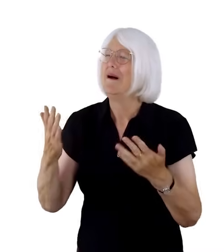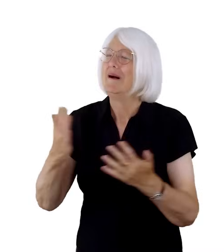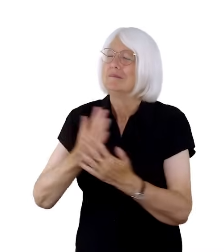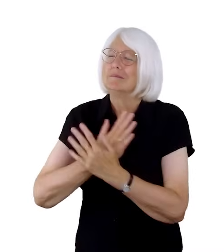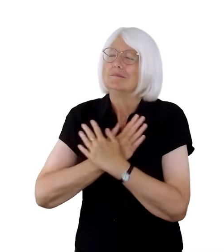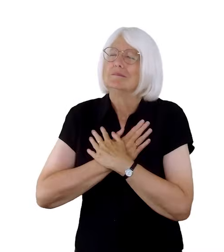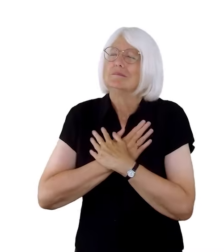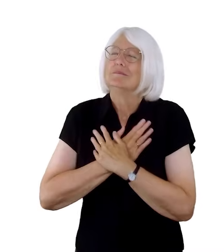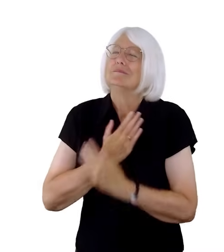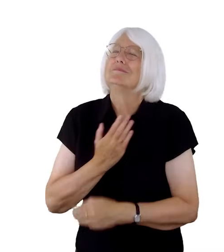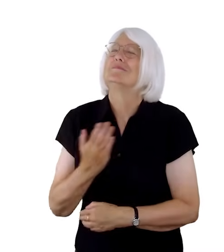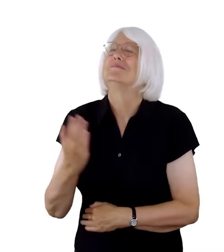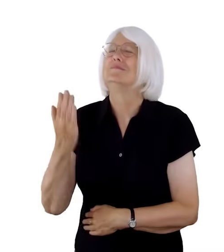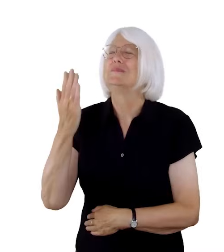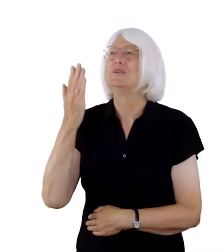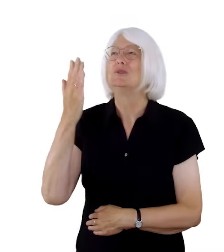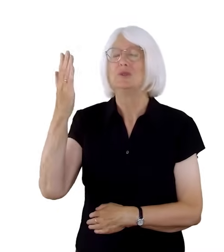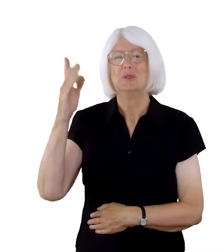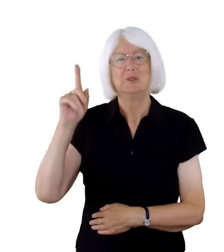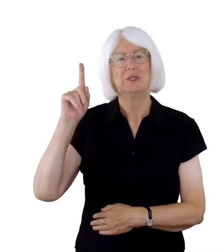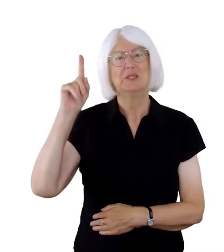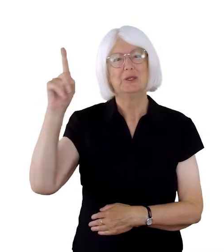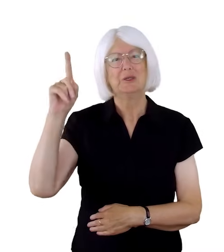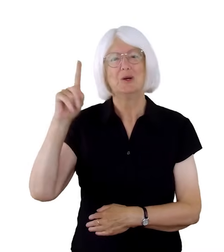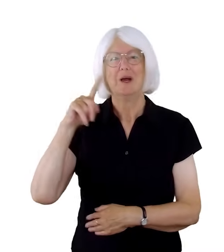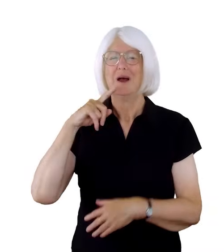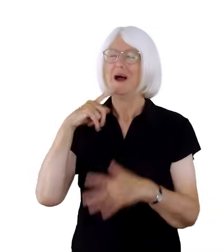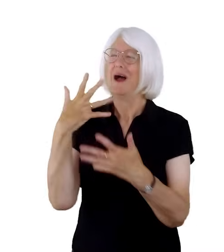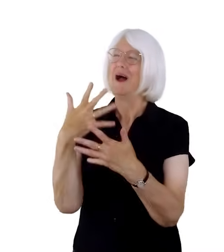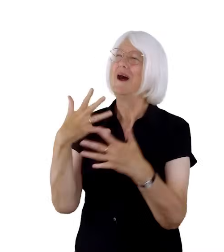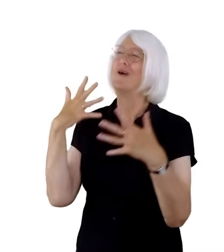We honour and adore you